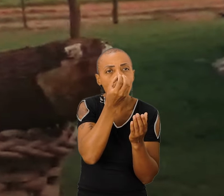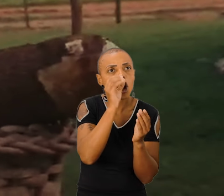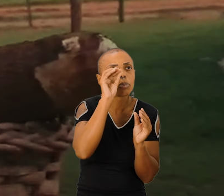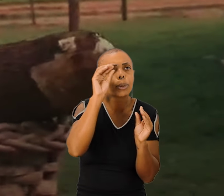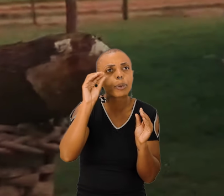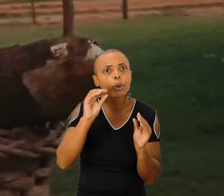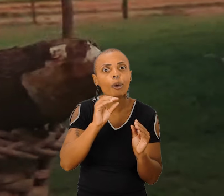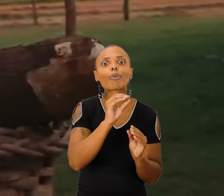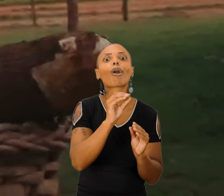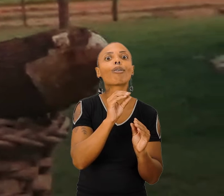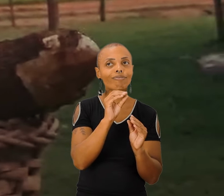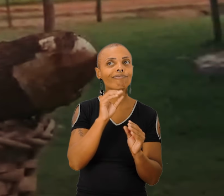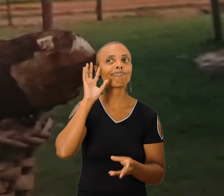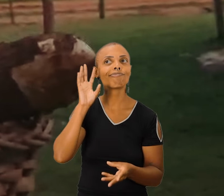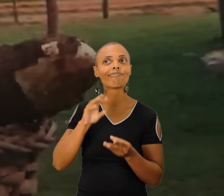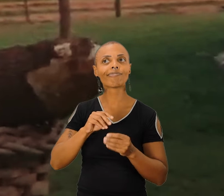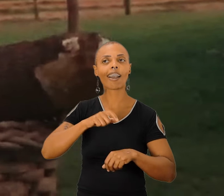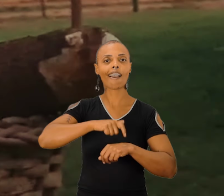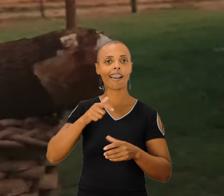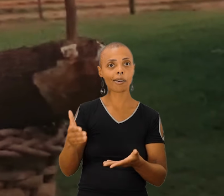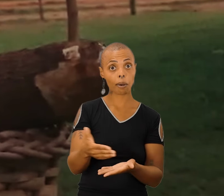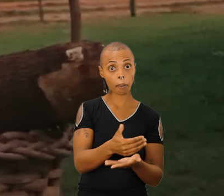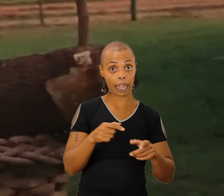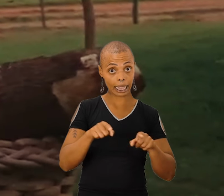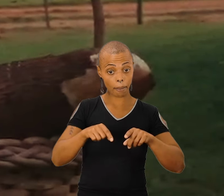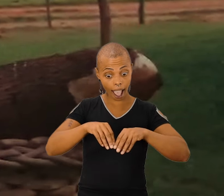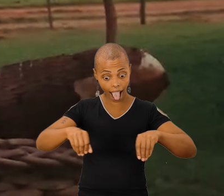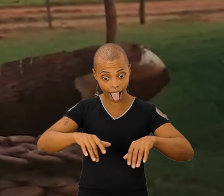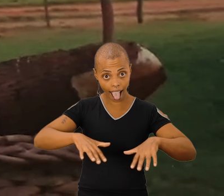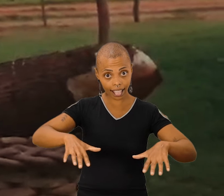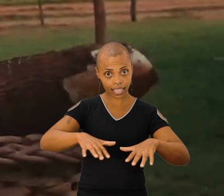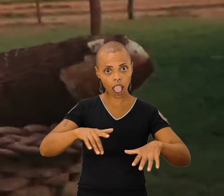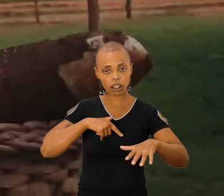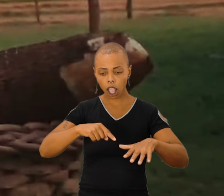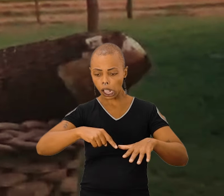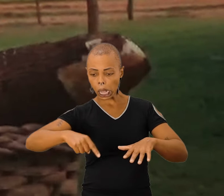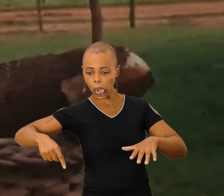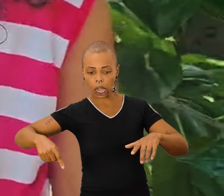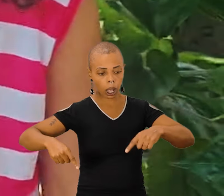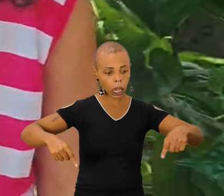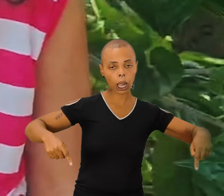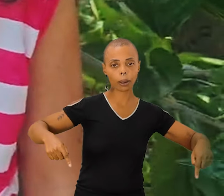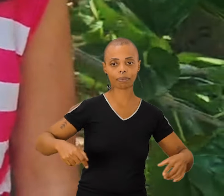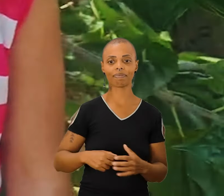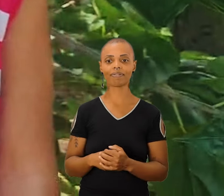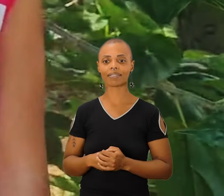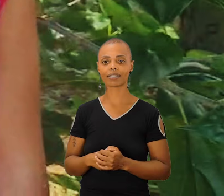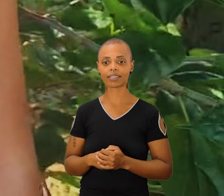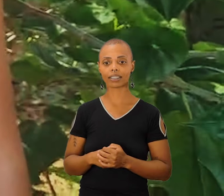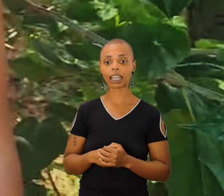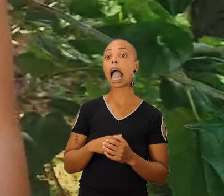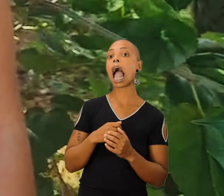That's right, little flowers on its leaves. And the land where it is sown has some cracks.